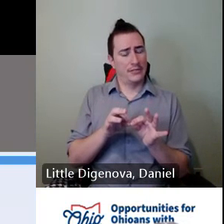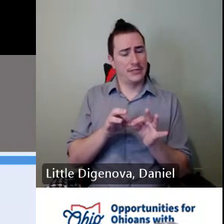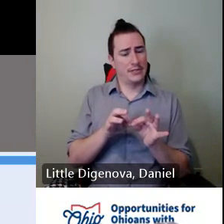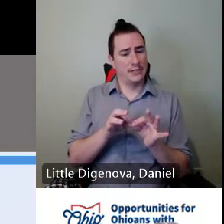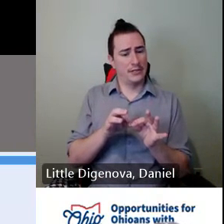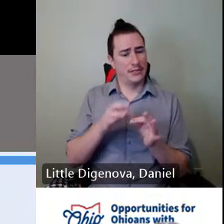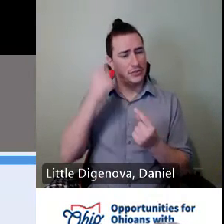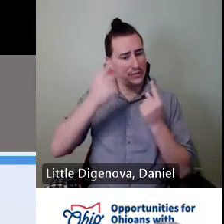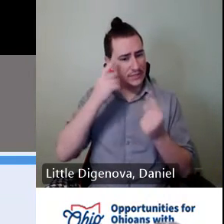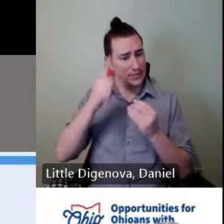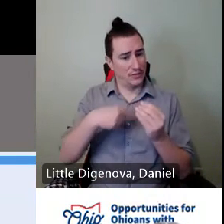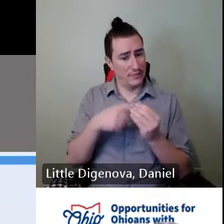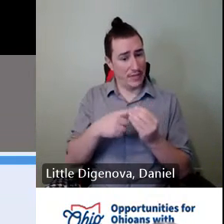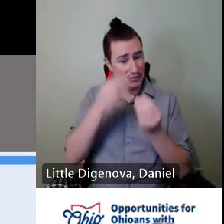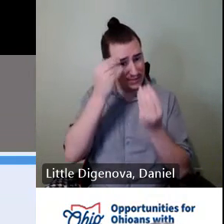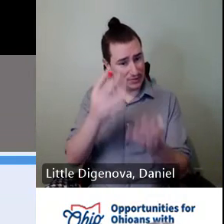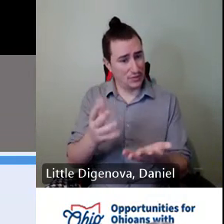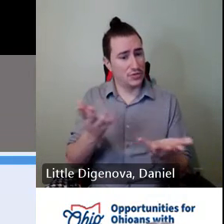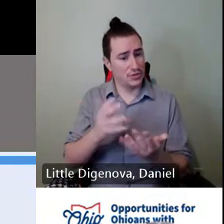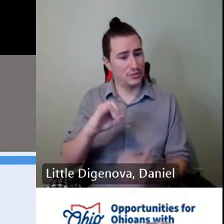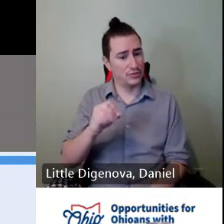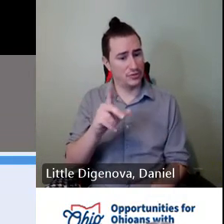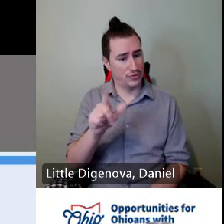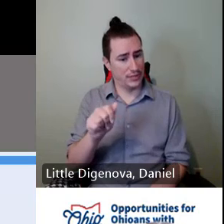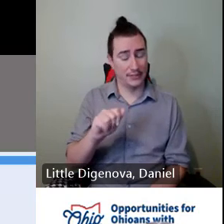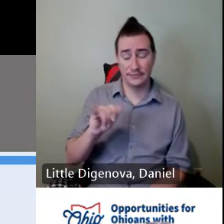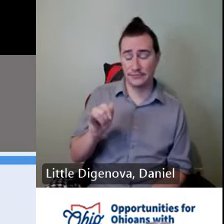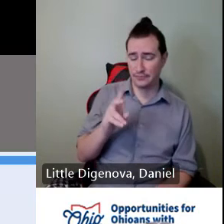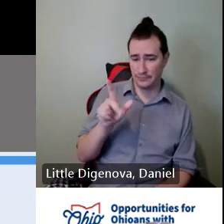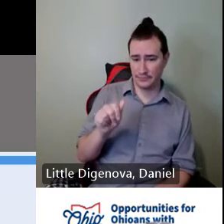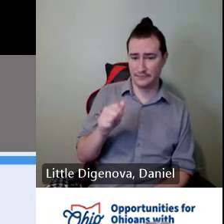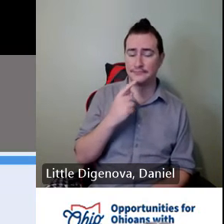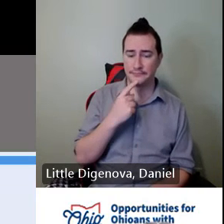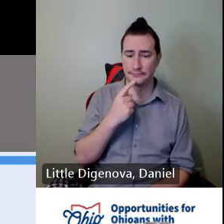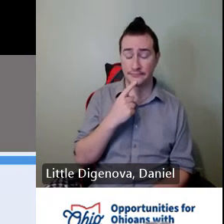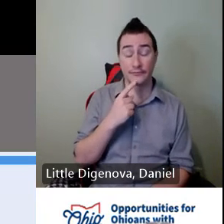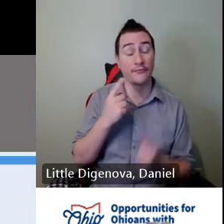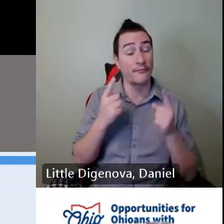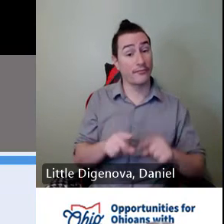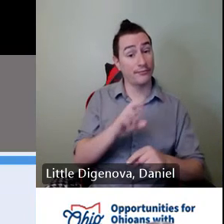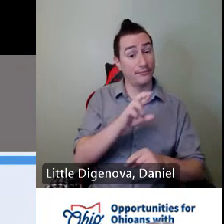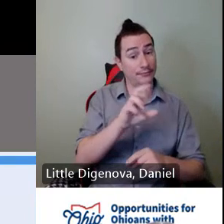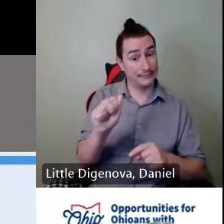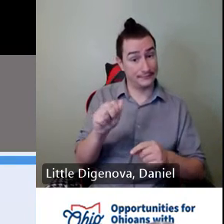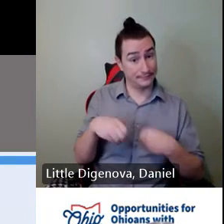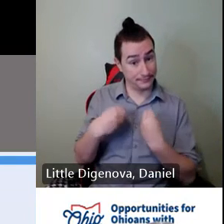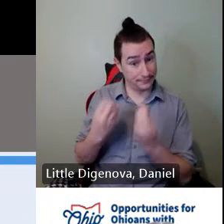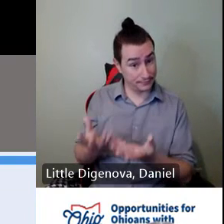Julia: Another type of communication that can occur when a reasonable accommodation is implemented, is coworkers talking about the